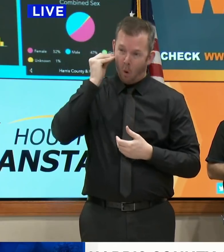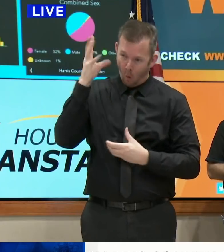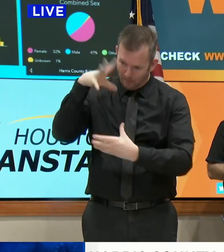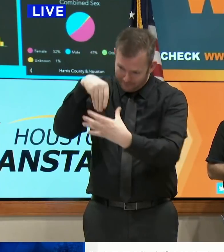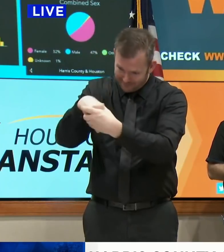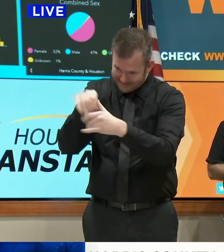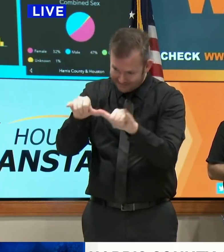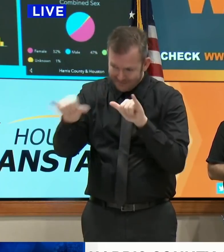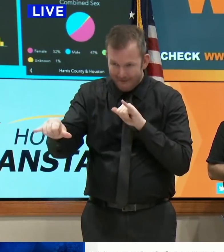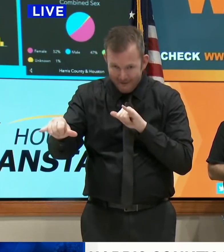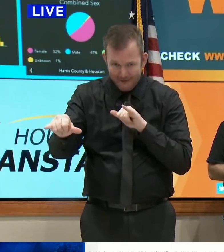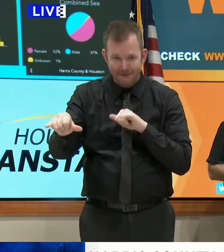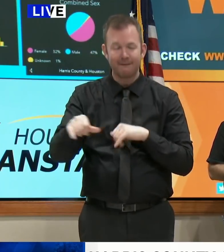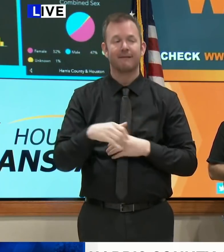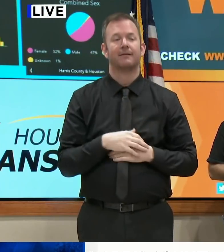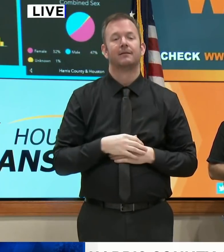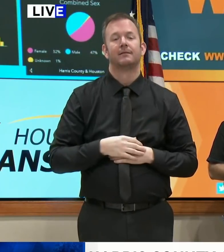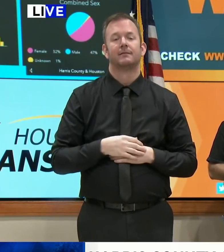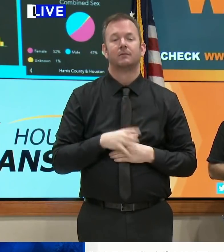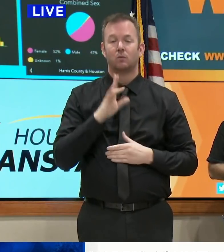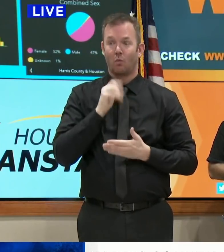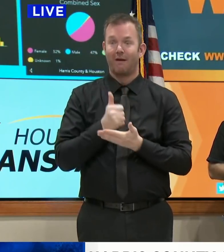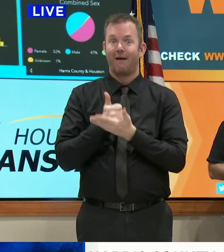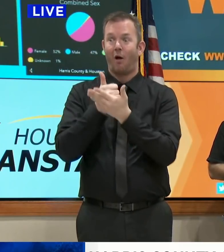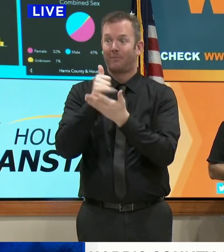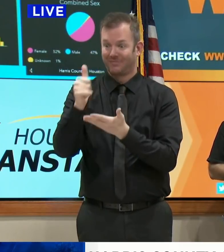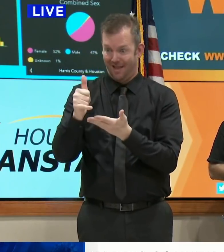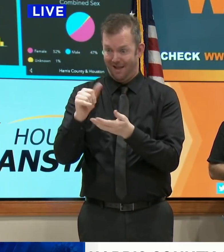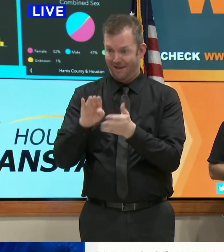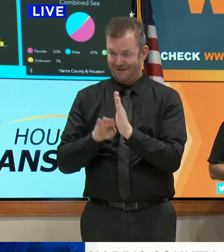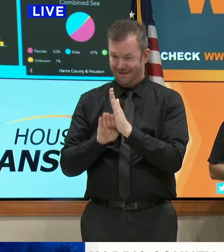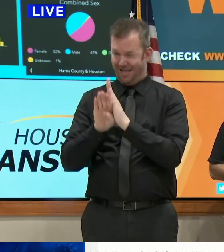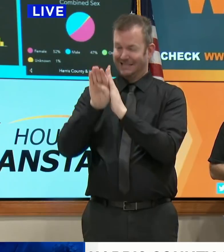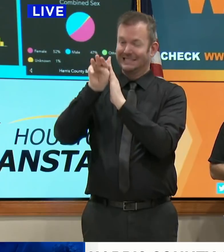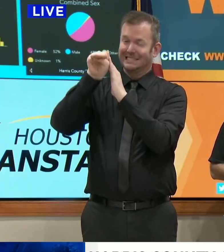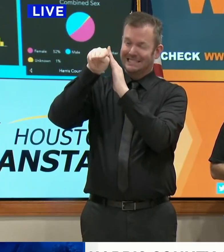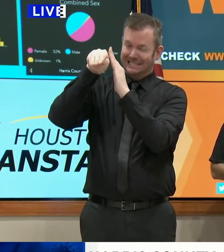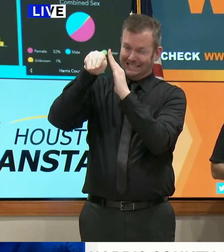figured out how to match the testing exactly what they need testing exactly what they need and so help us out and so help us out stay home help us had that the